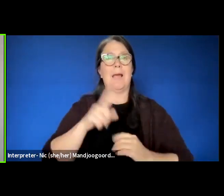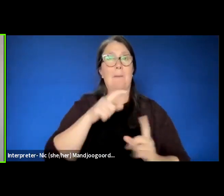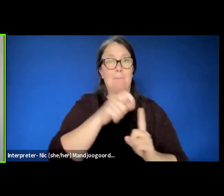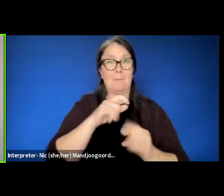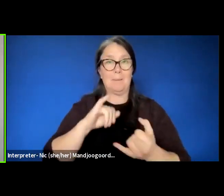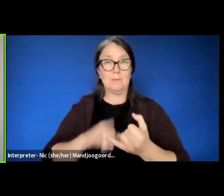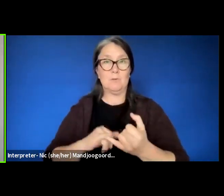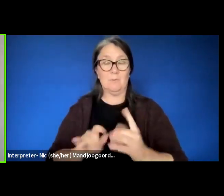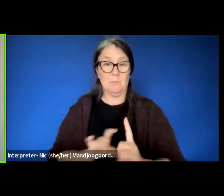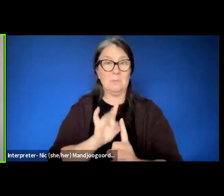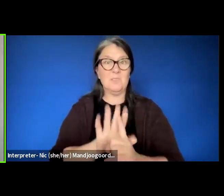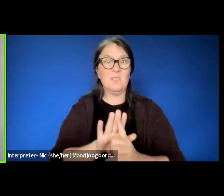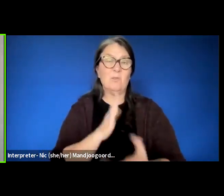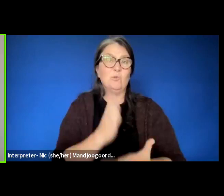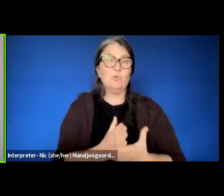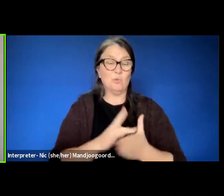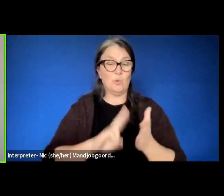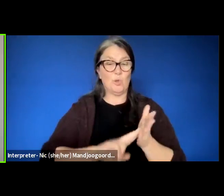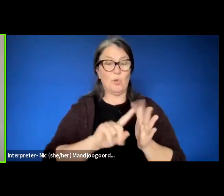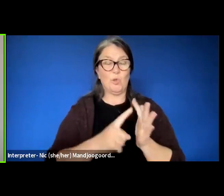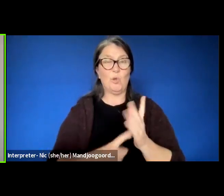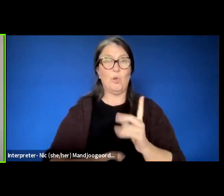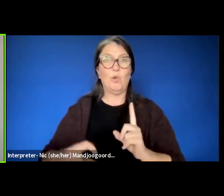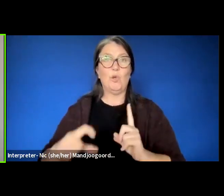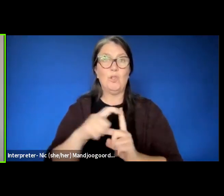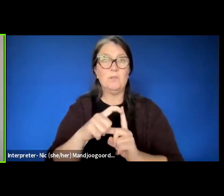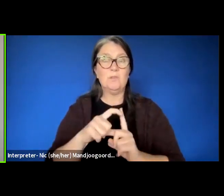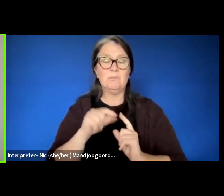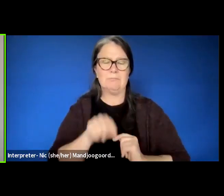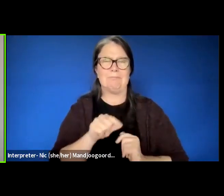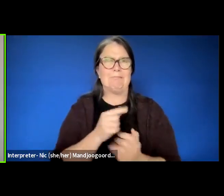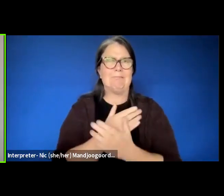Public service.